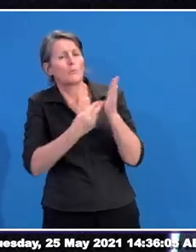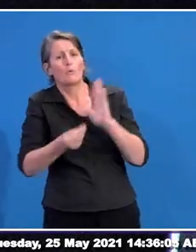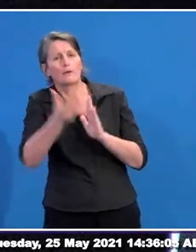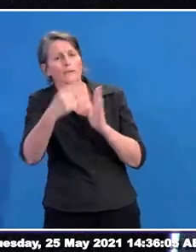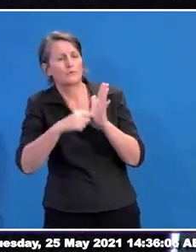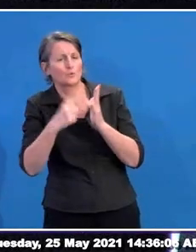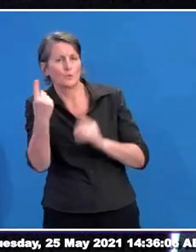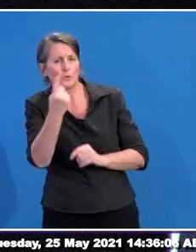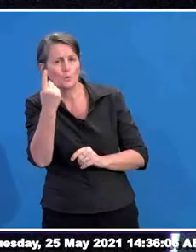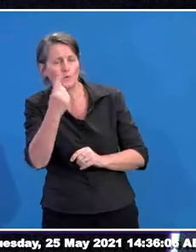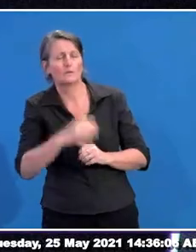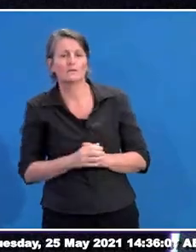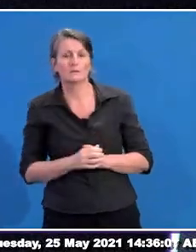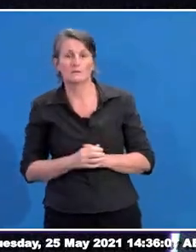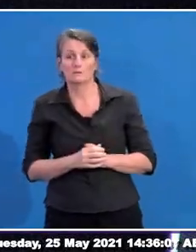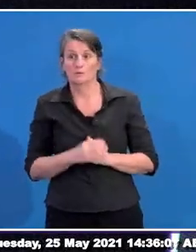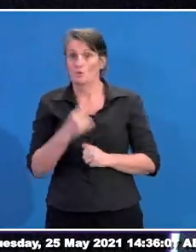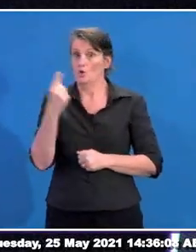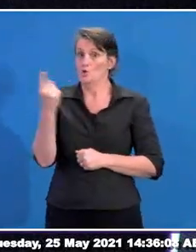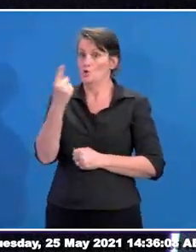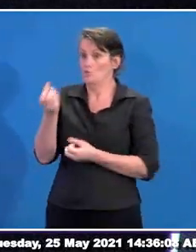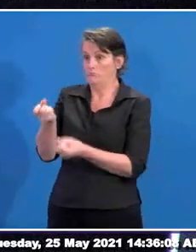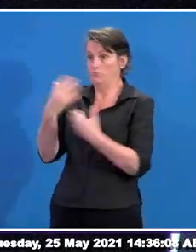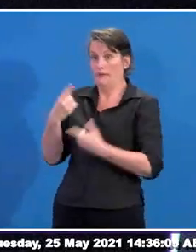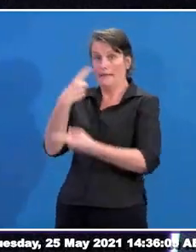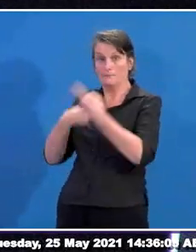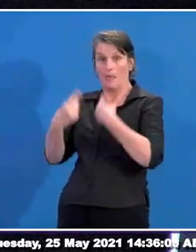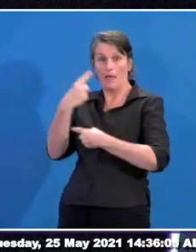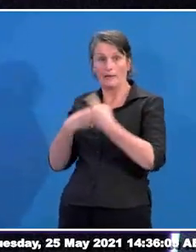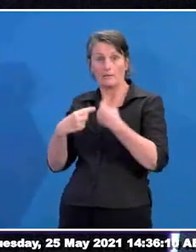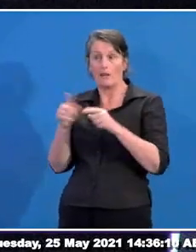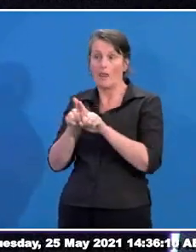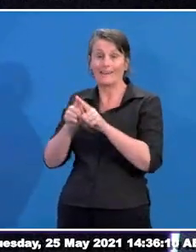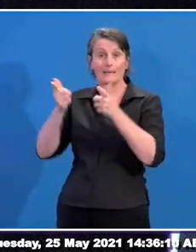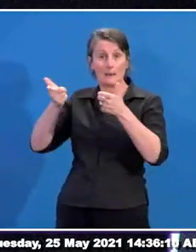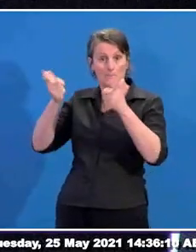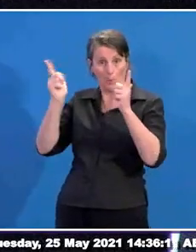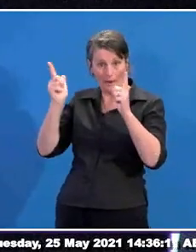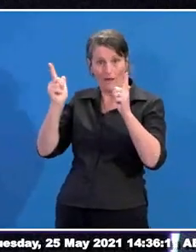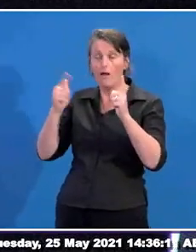Whoever provides me with the brief. If it comes directly from the employer, I provide the report to the employer.